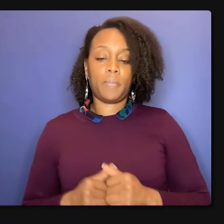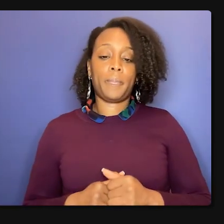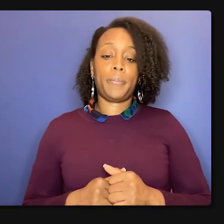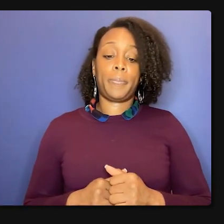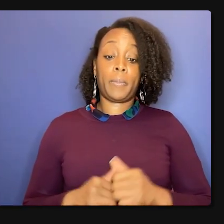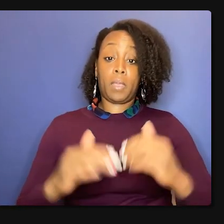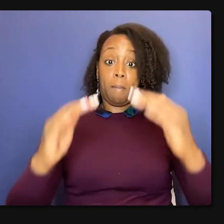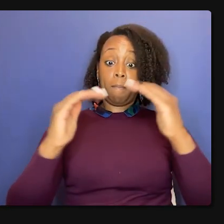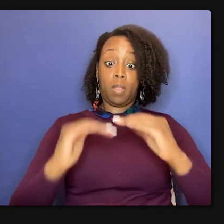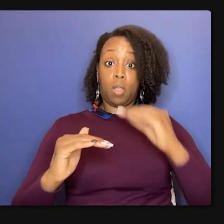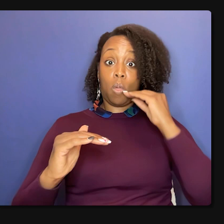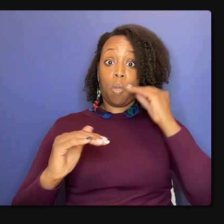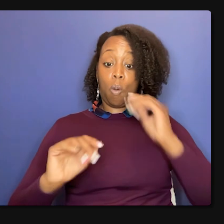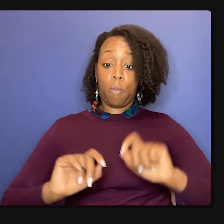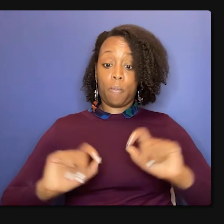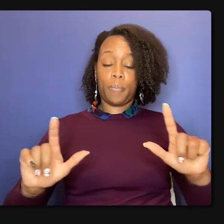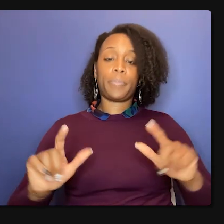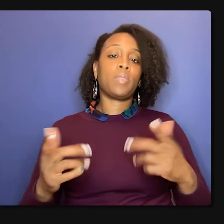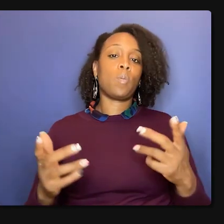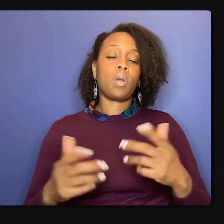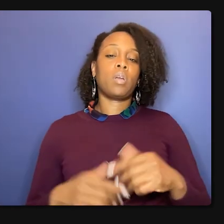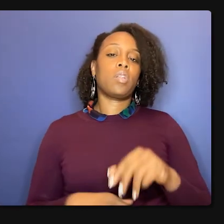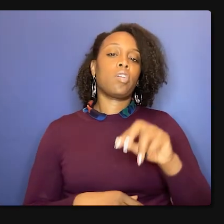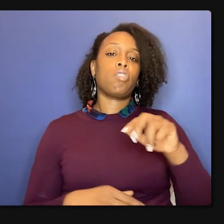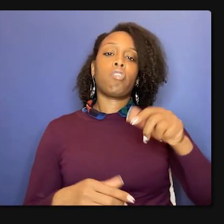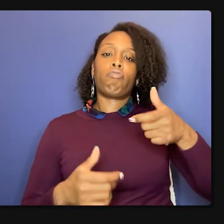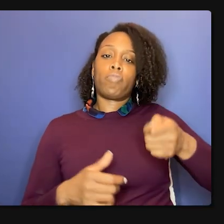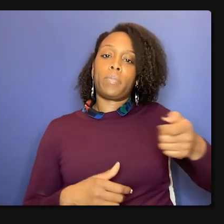Below the home screen is the remote control screen.